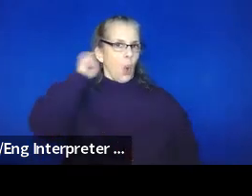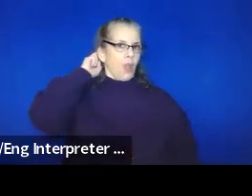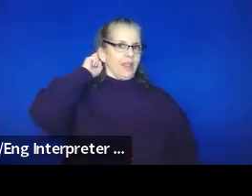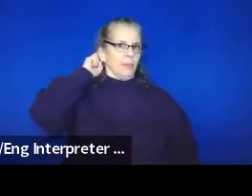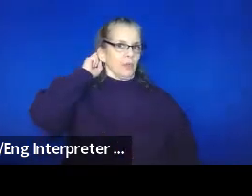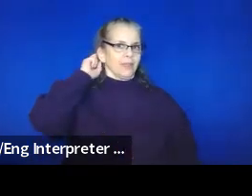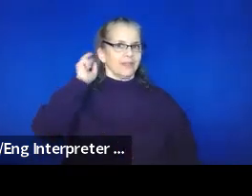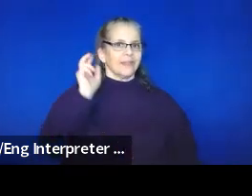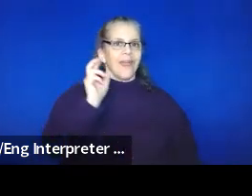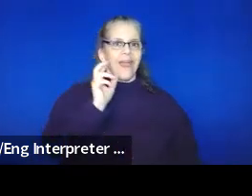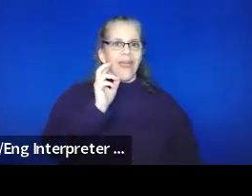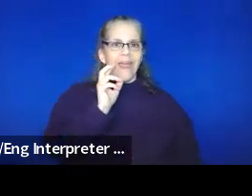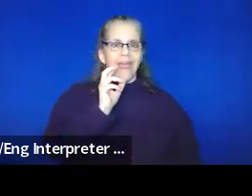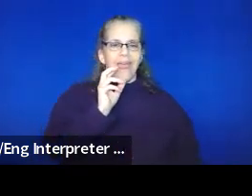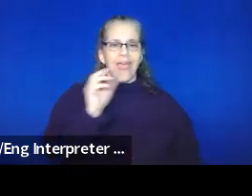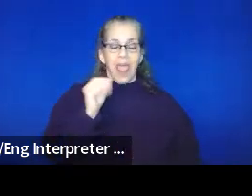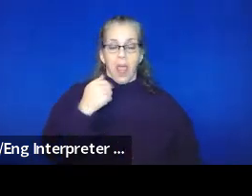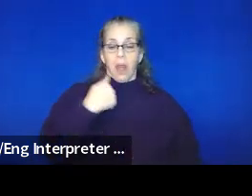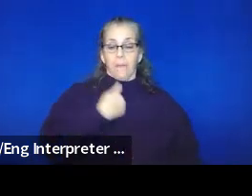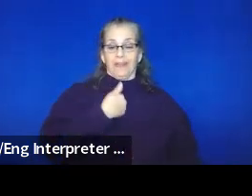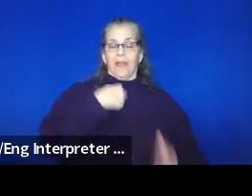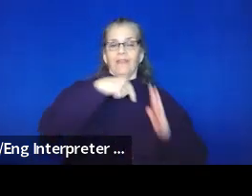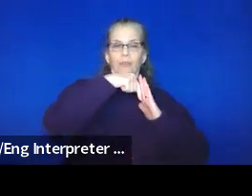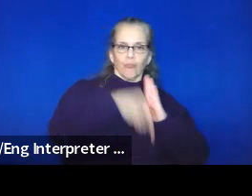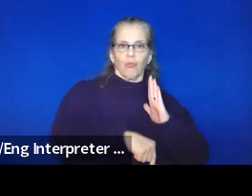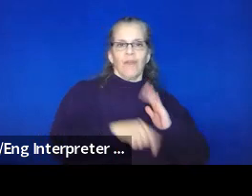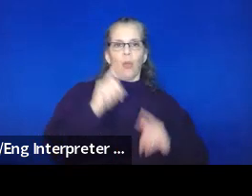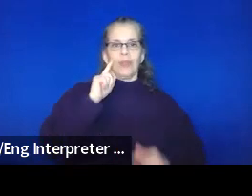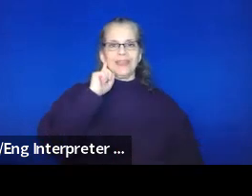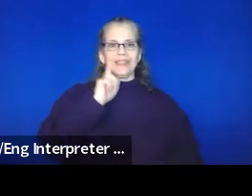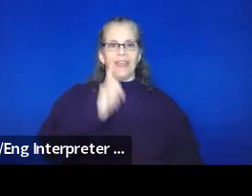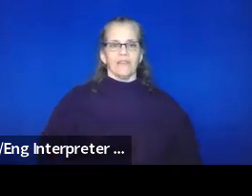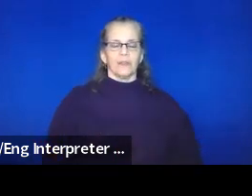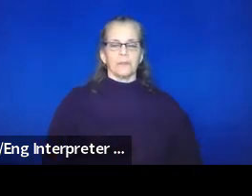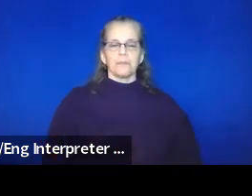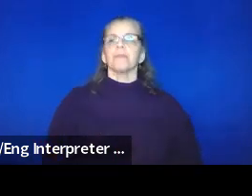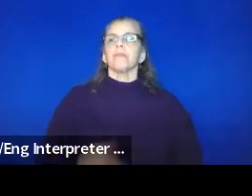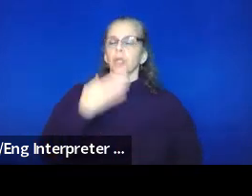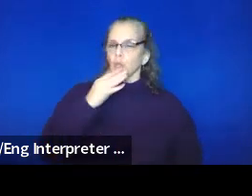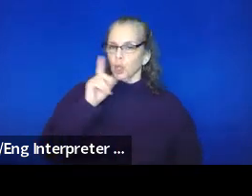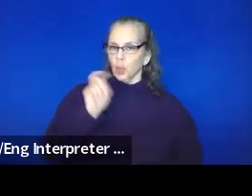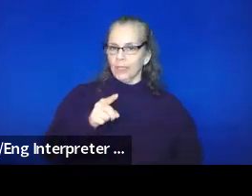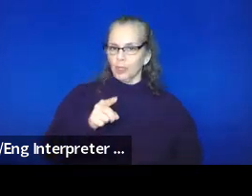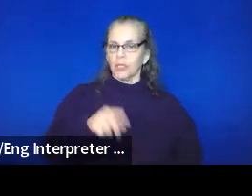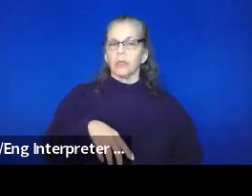Great question. So the indexical cues are to anyone with a hearing